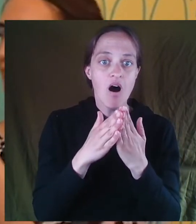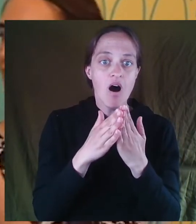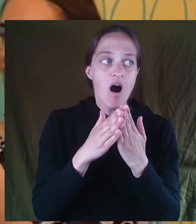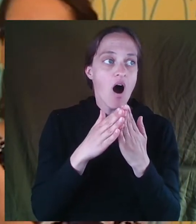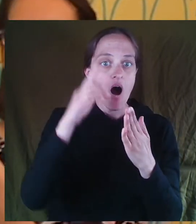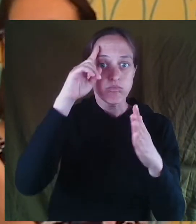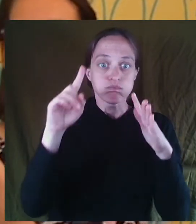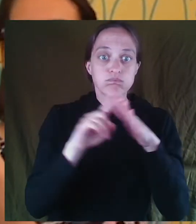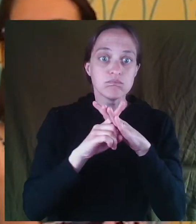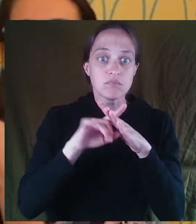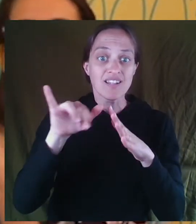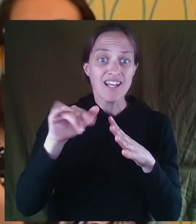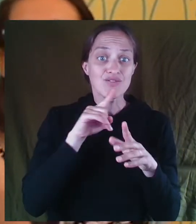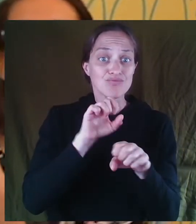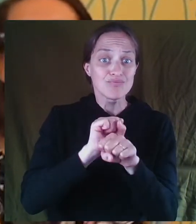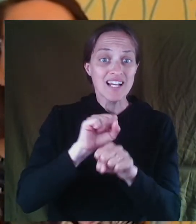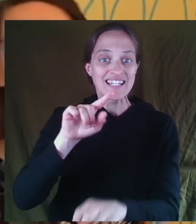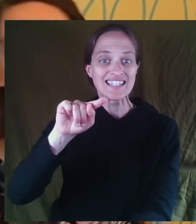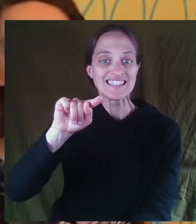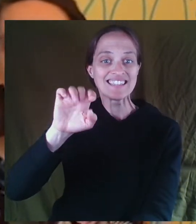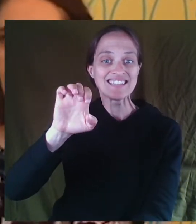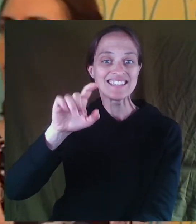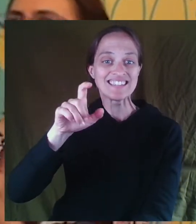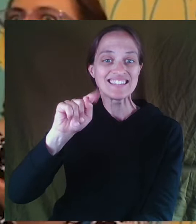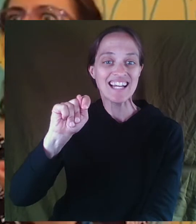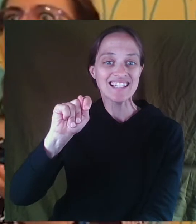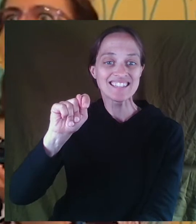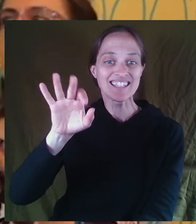that is a text feature. (woman gasps)